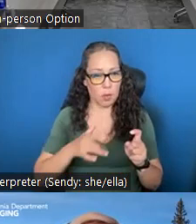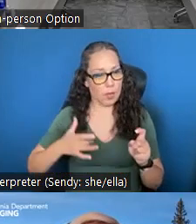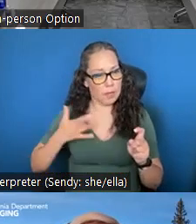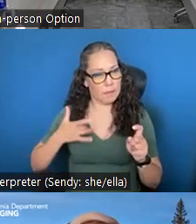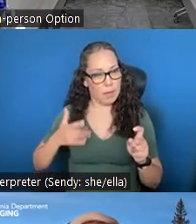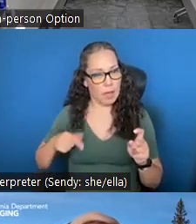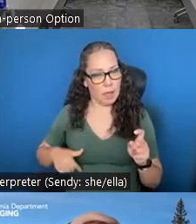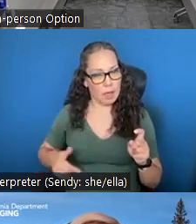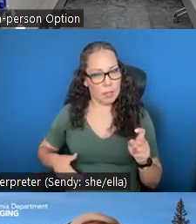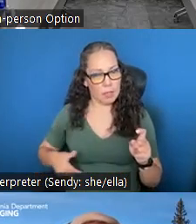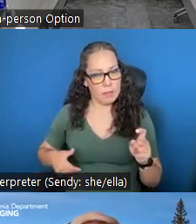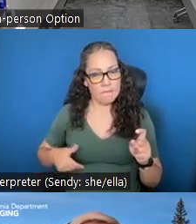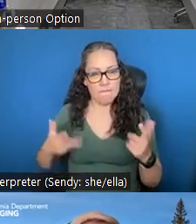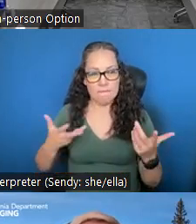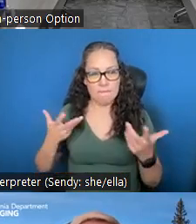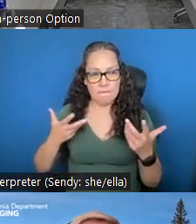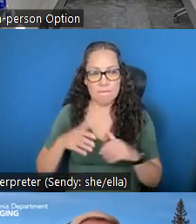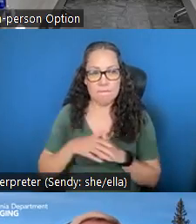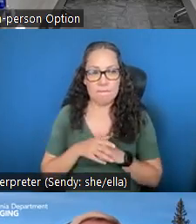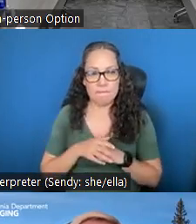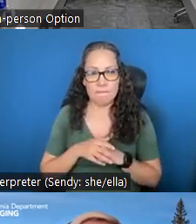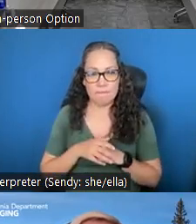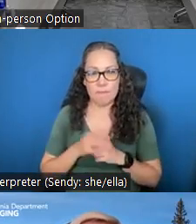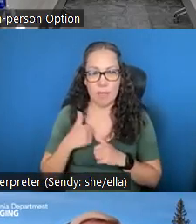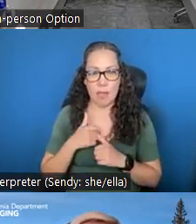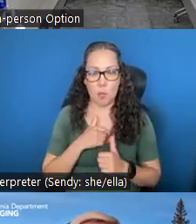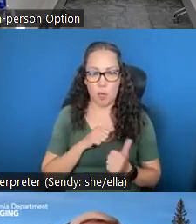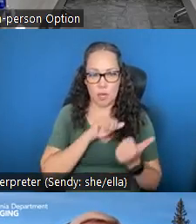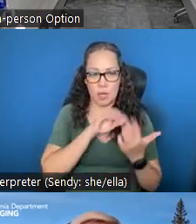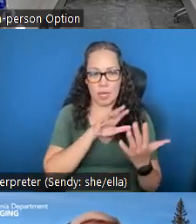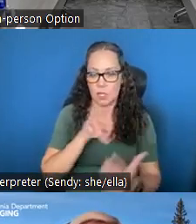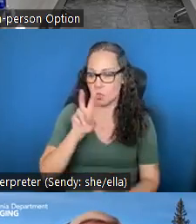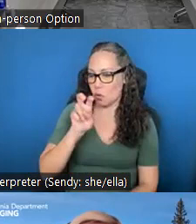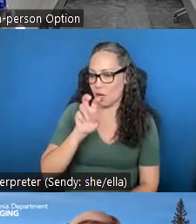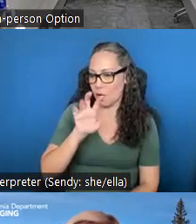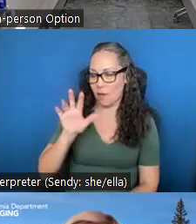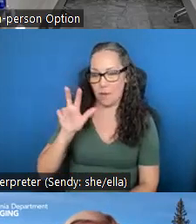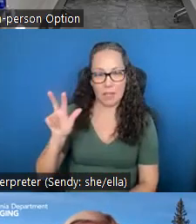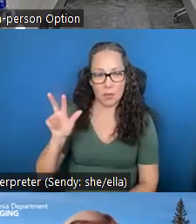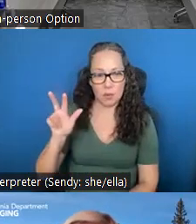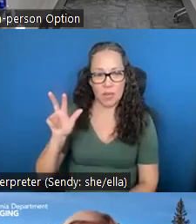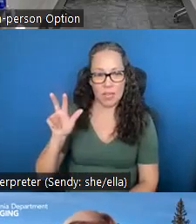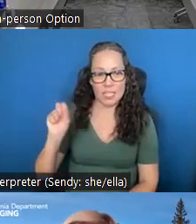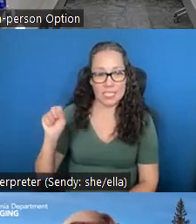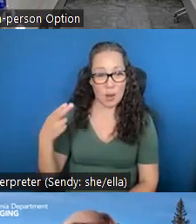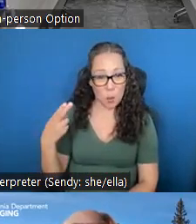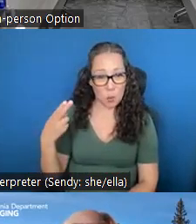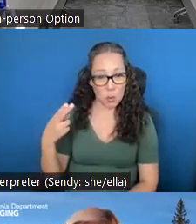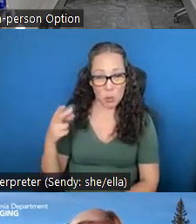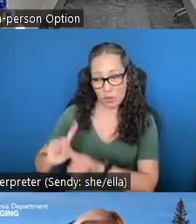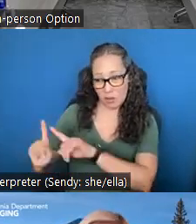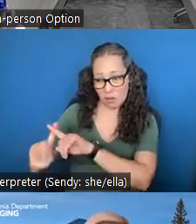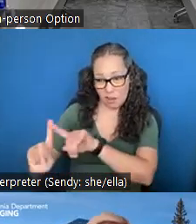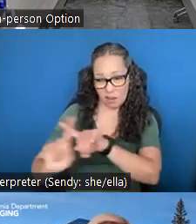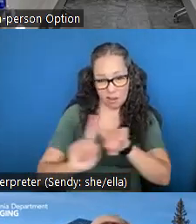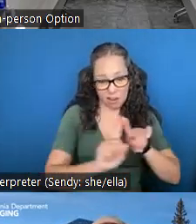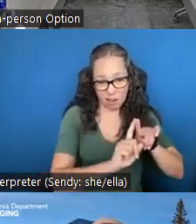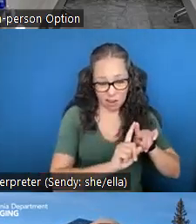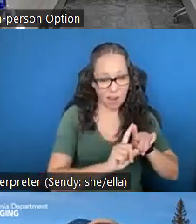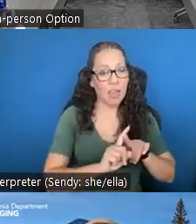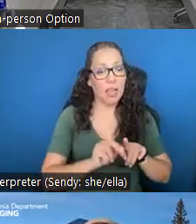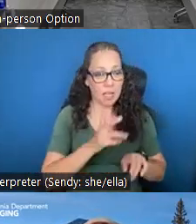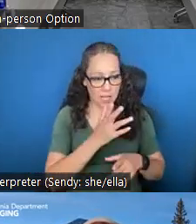pleased that uh We've engaged with 253 stakeholder voices many on this very advisory committee uh we